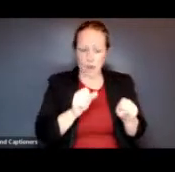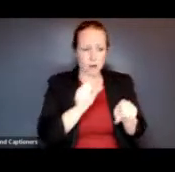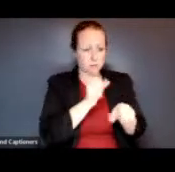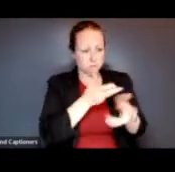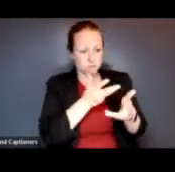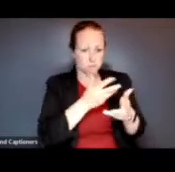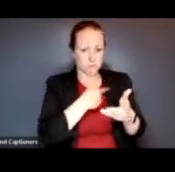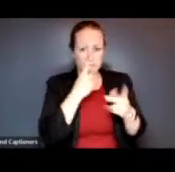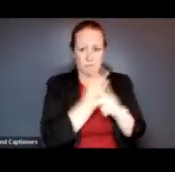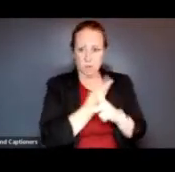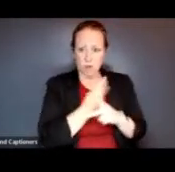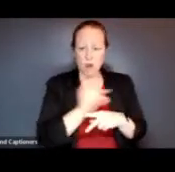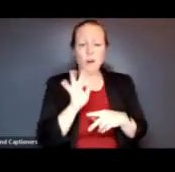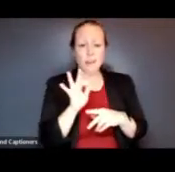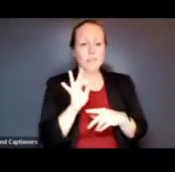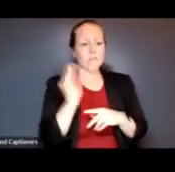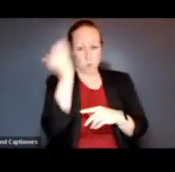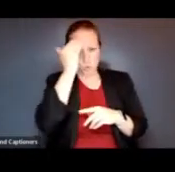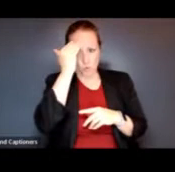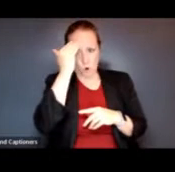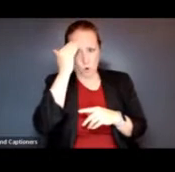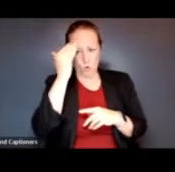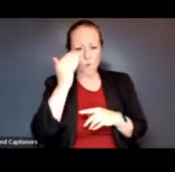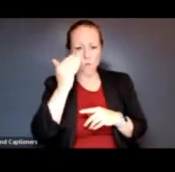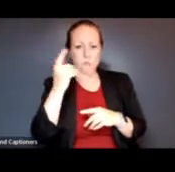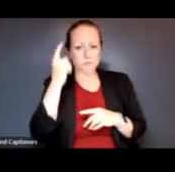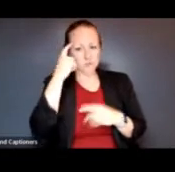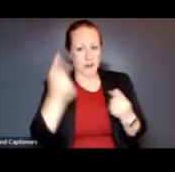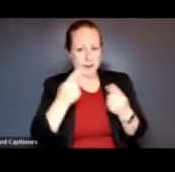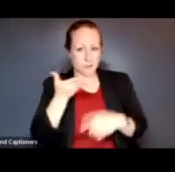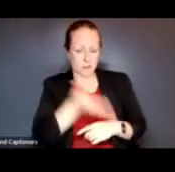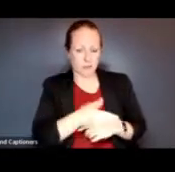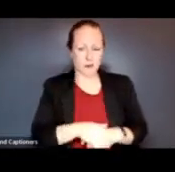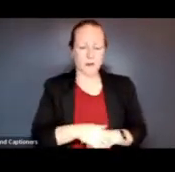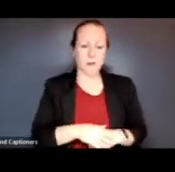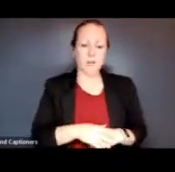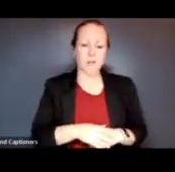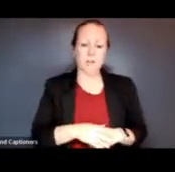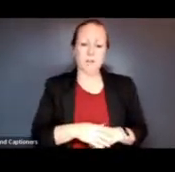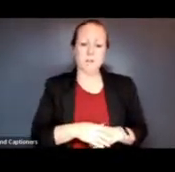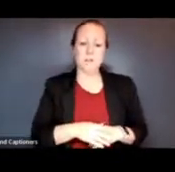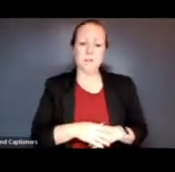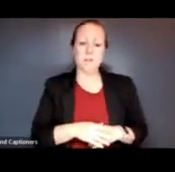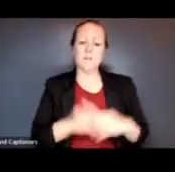advanced. However, the screening